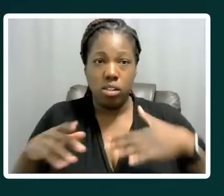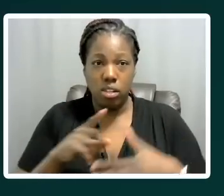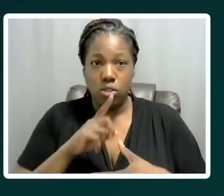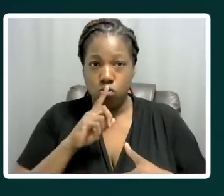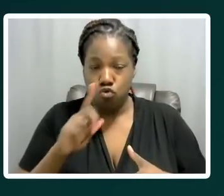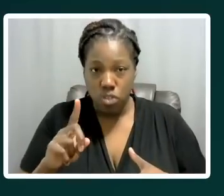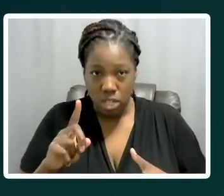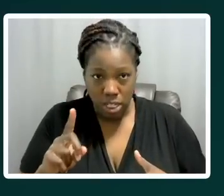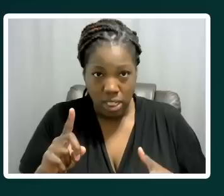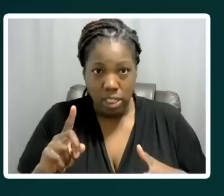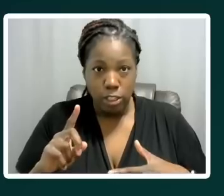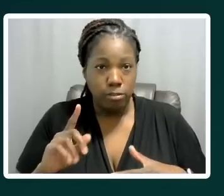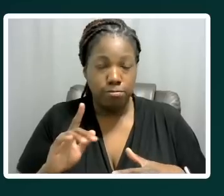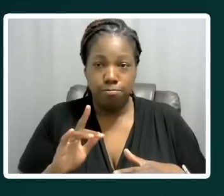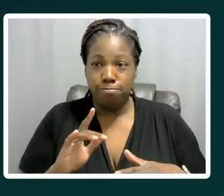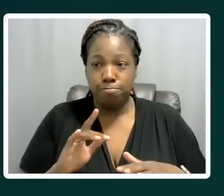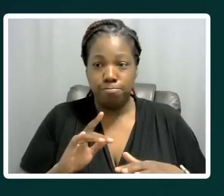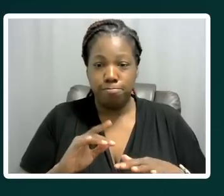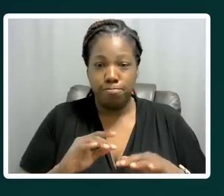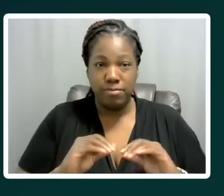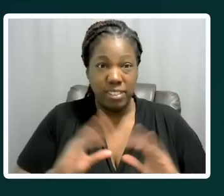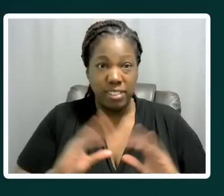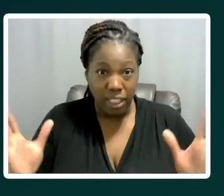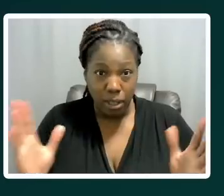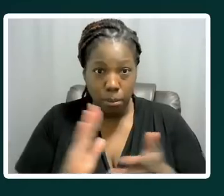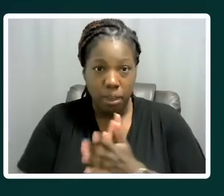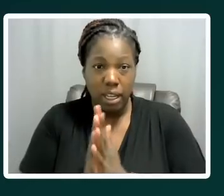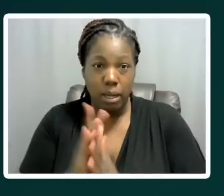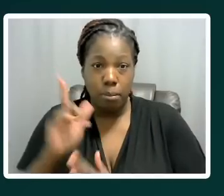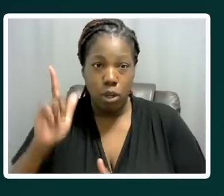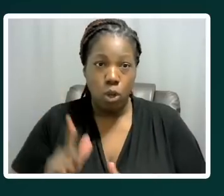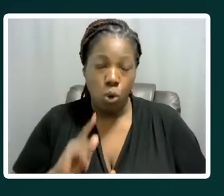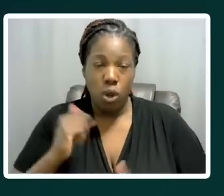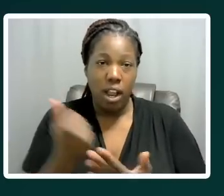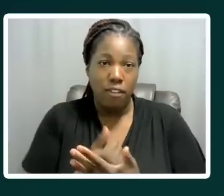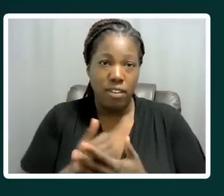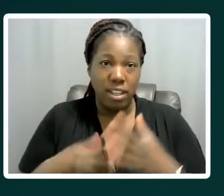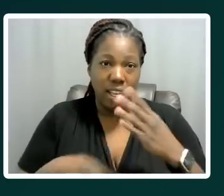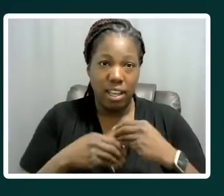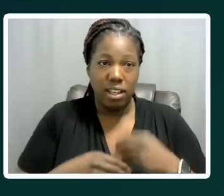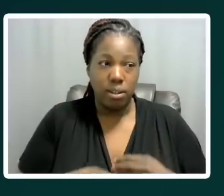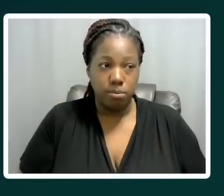start getting into the lower atmosphere, all particles sort of came in. Yeah, that's one of